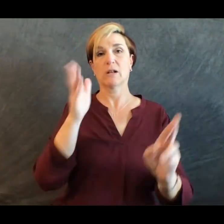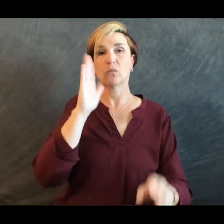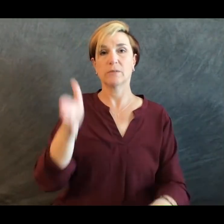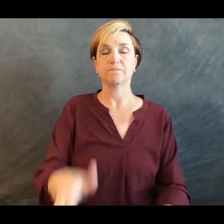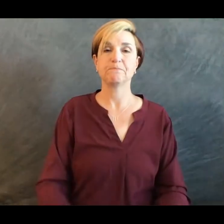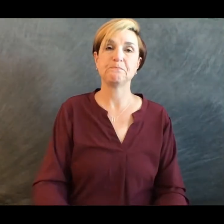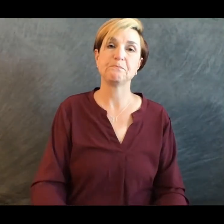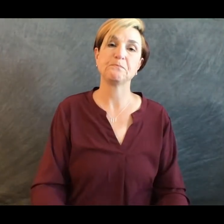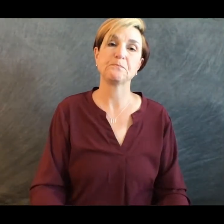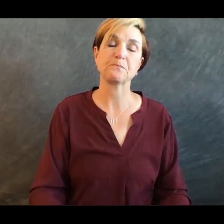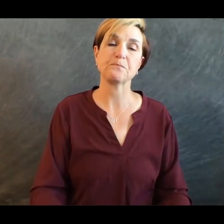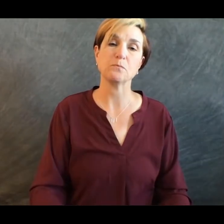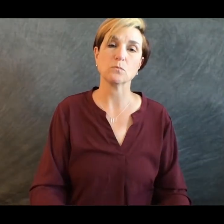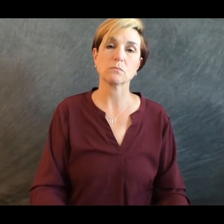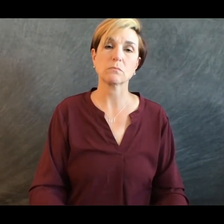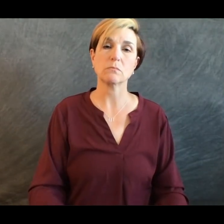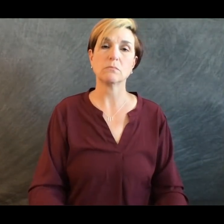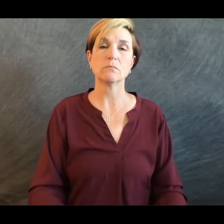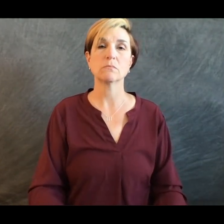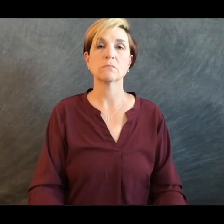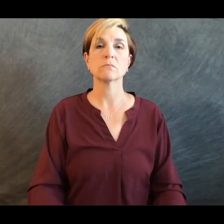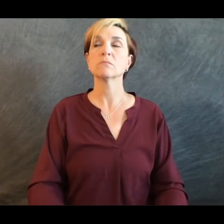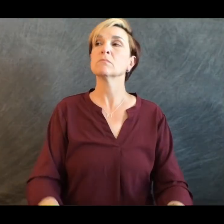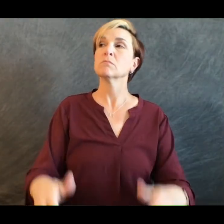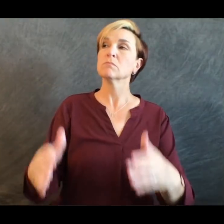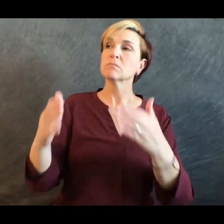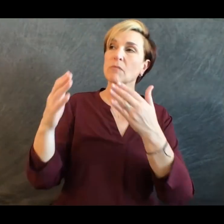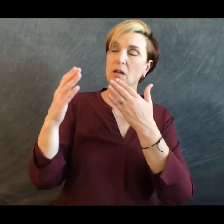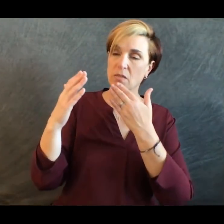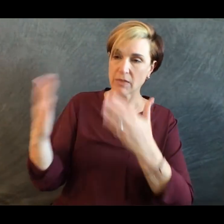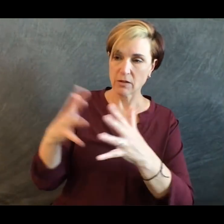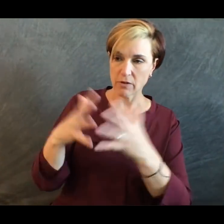thank you very much mr. president so again just keeping on the theme that